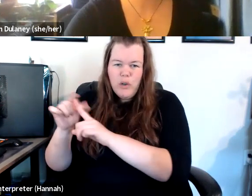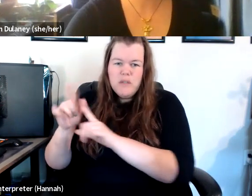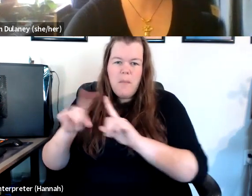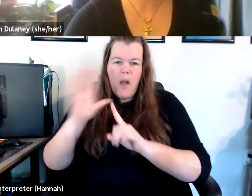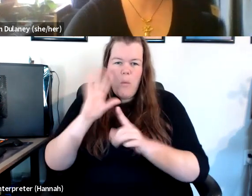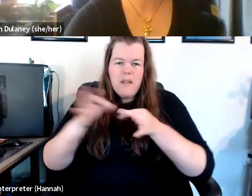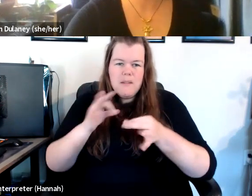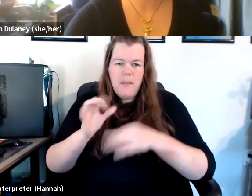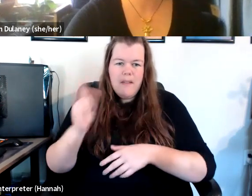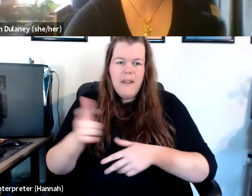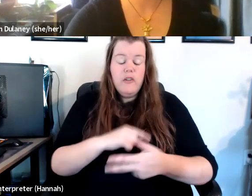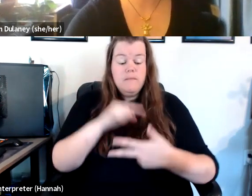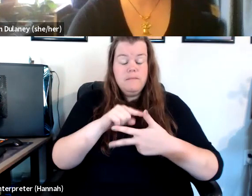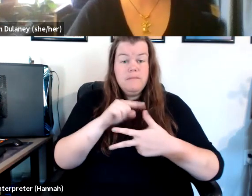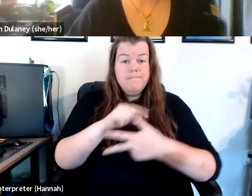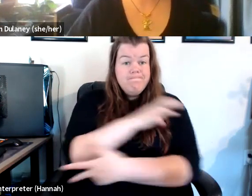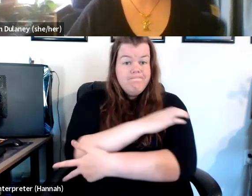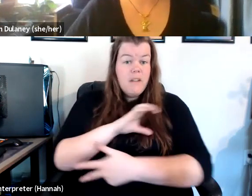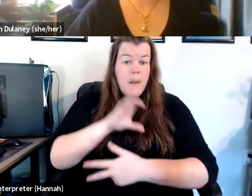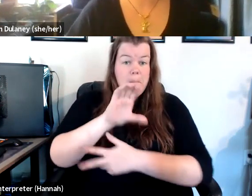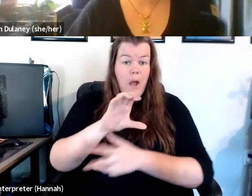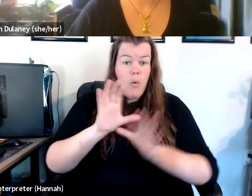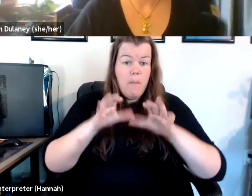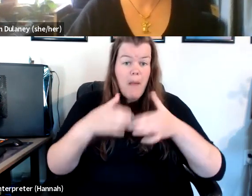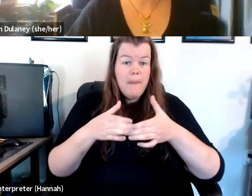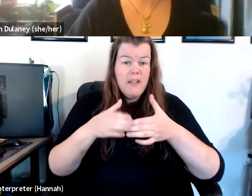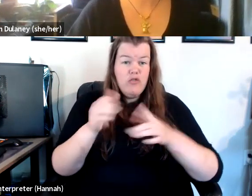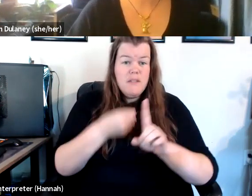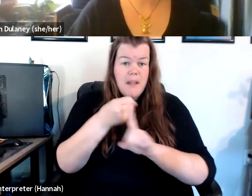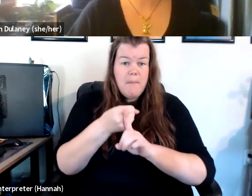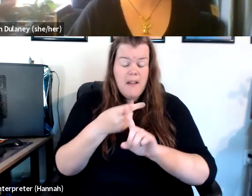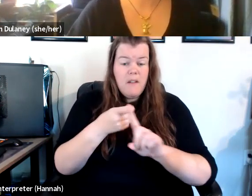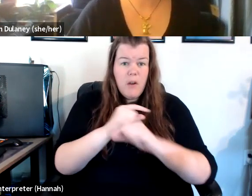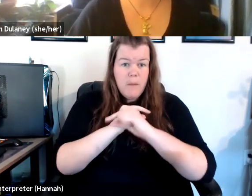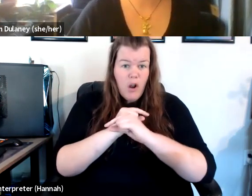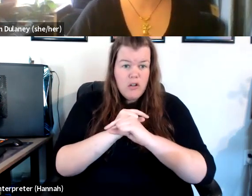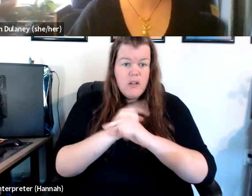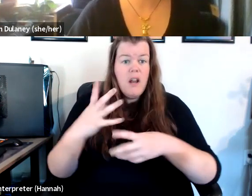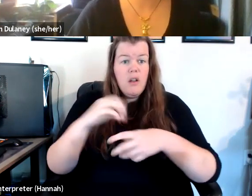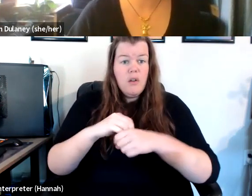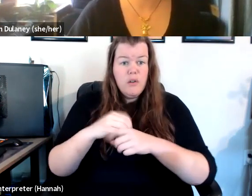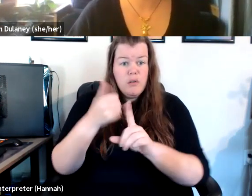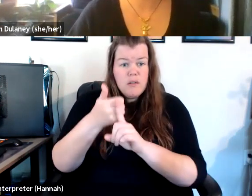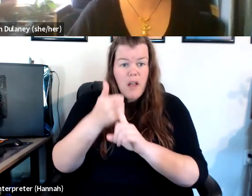empower populations impacted by guardianship and support self-determination and self-direction with